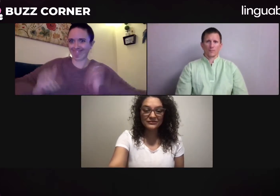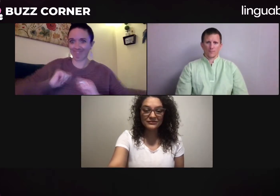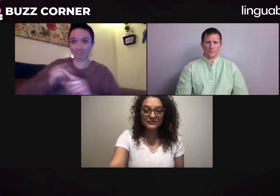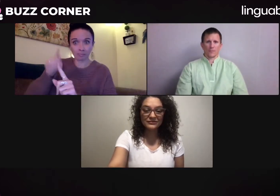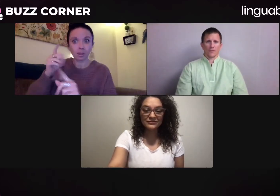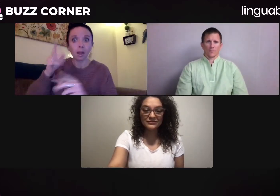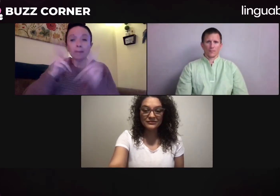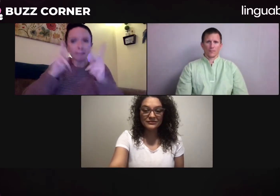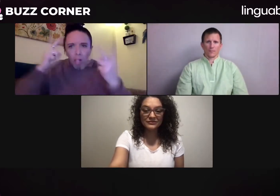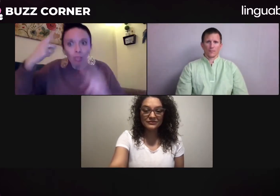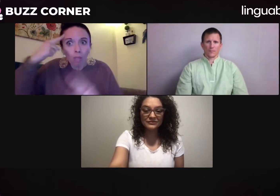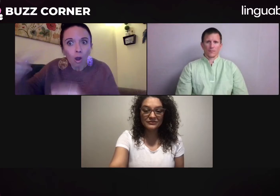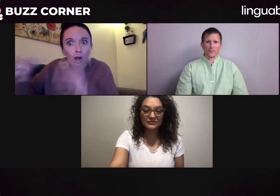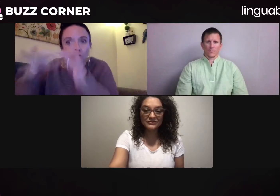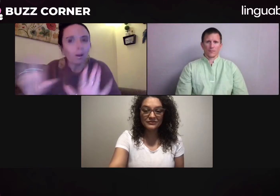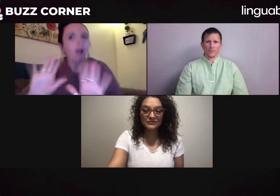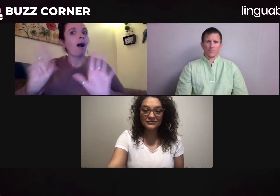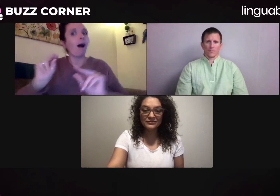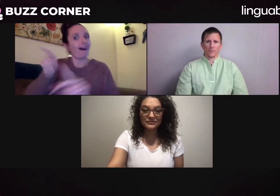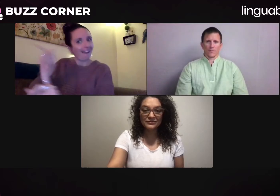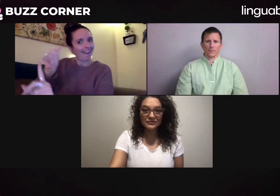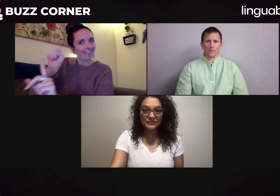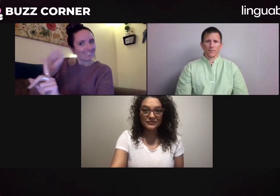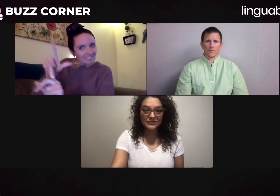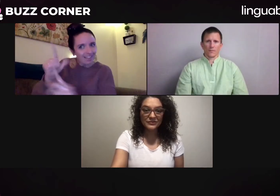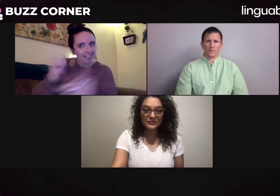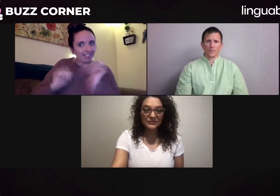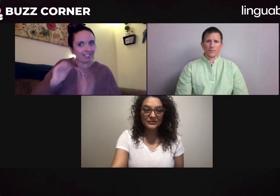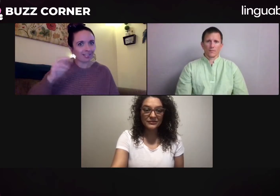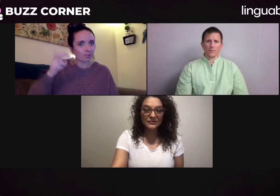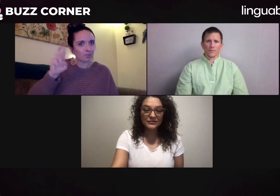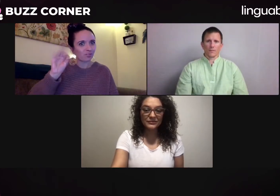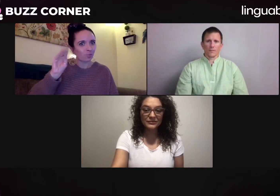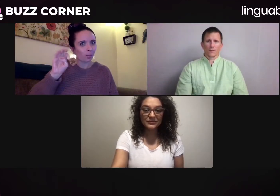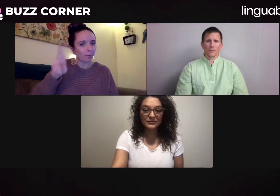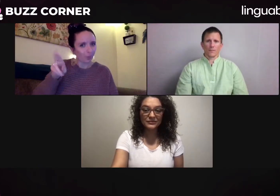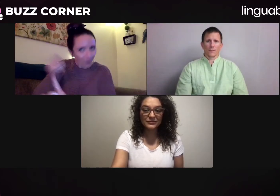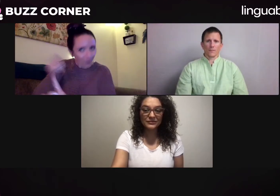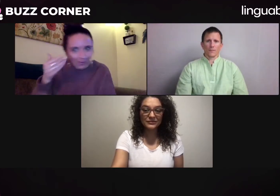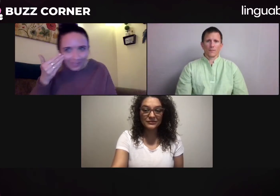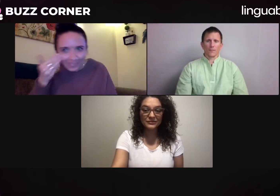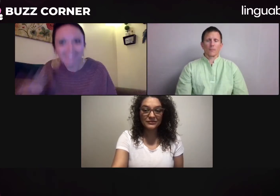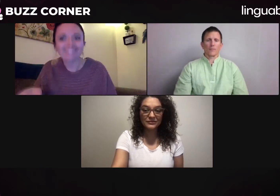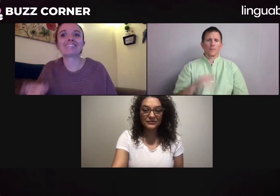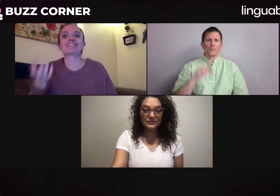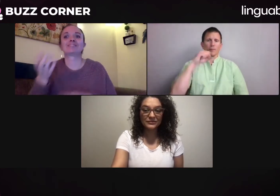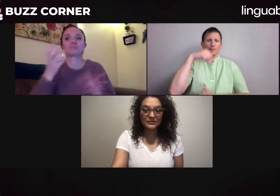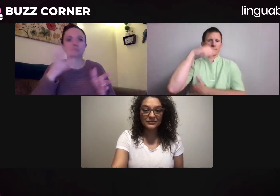we are seeing deaf performers at the Super Bowl, not interpreters, but ASL performers.